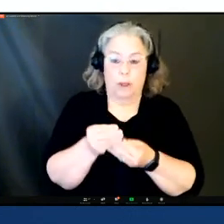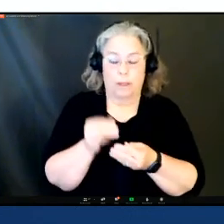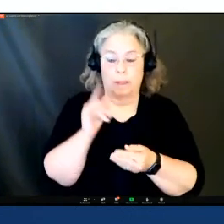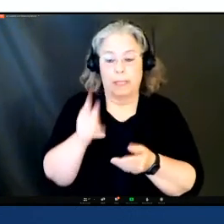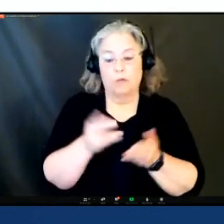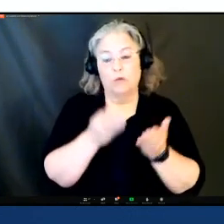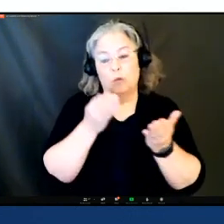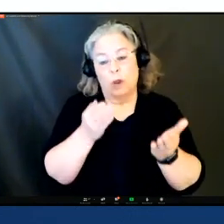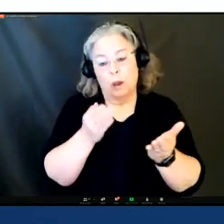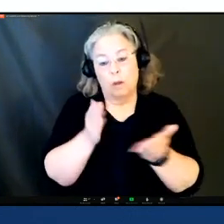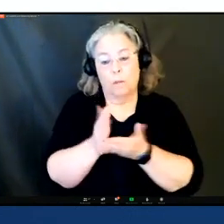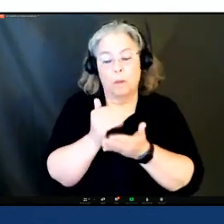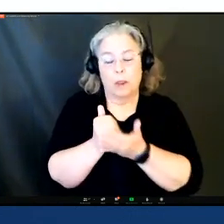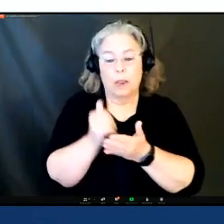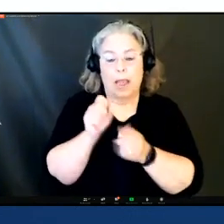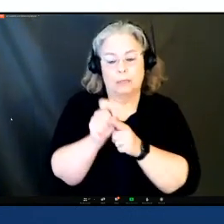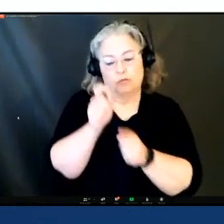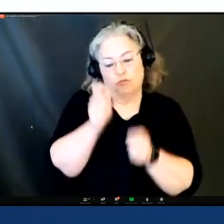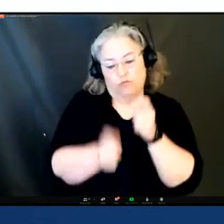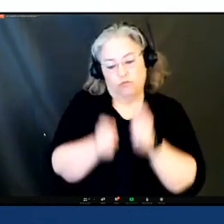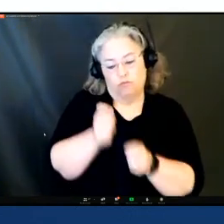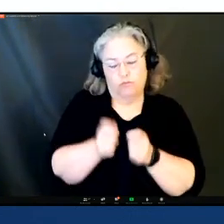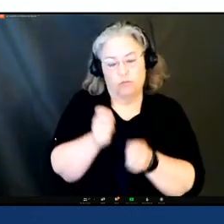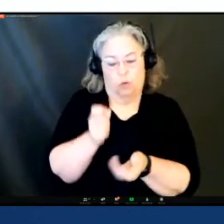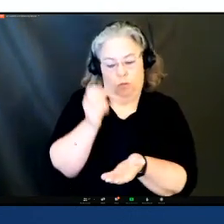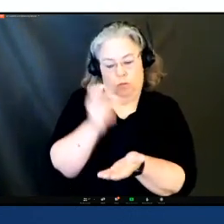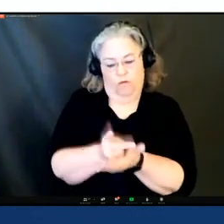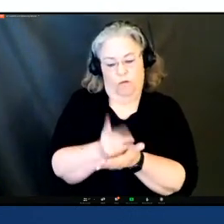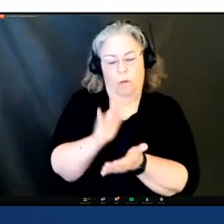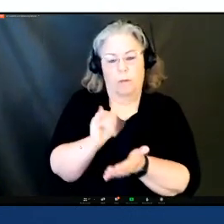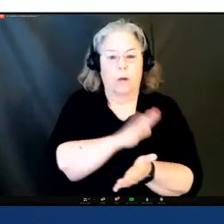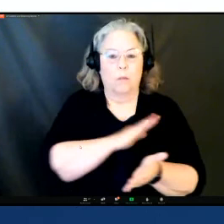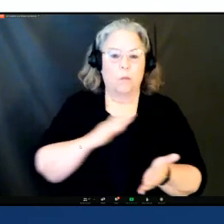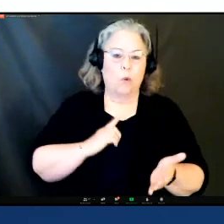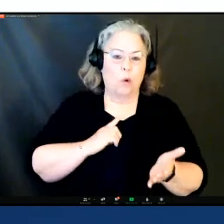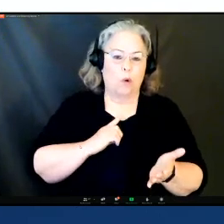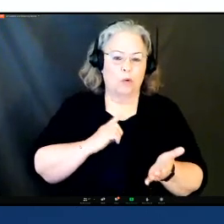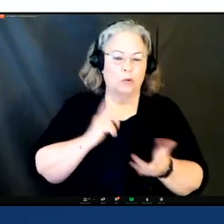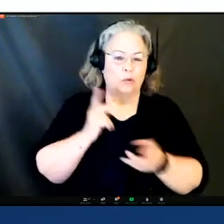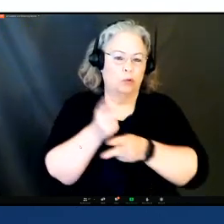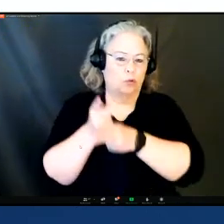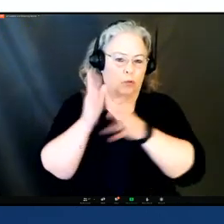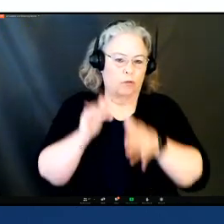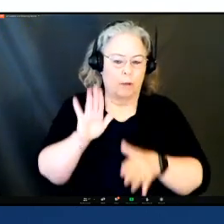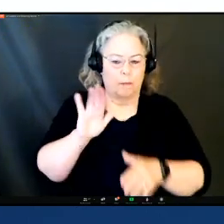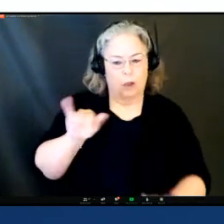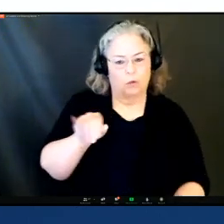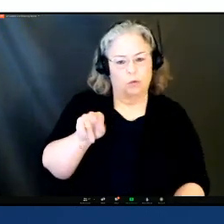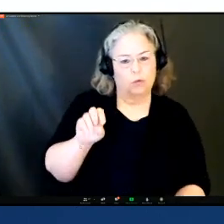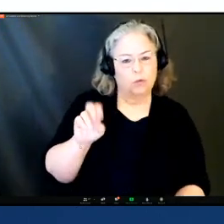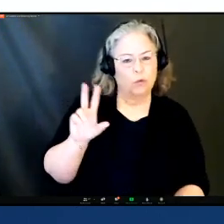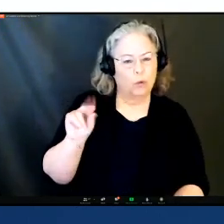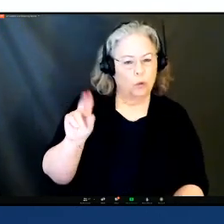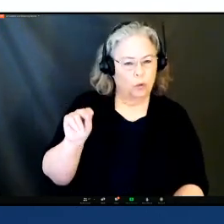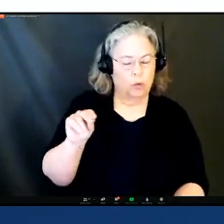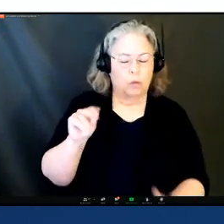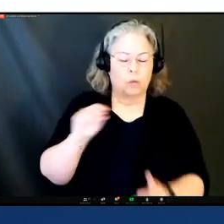as revised and approved by the Board of Supervisors by June 30 It authorizes spending for the first three months